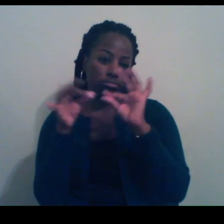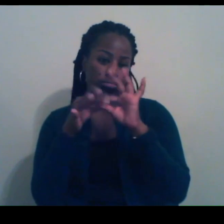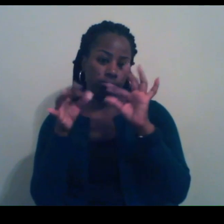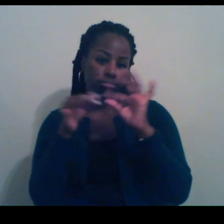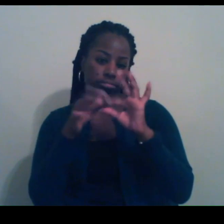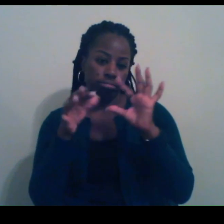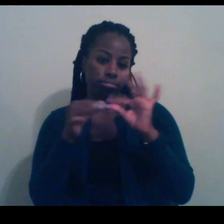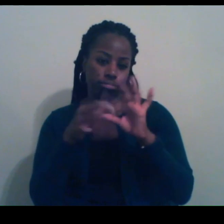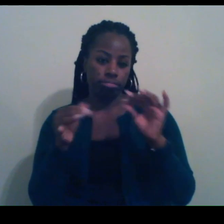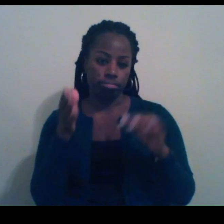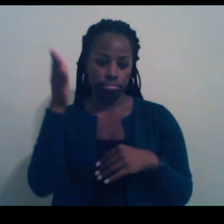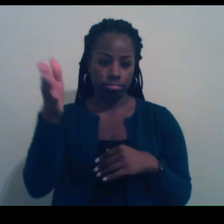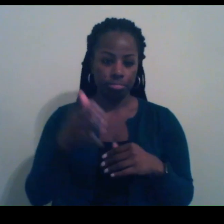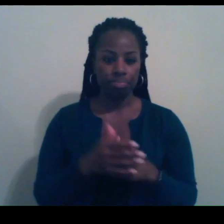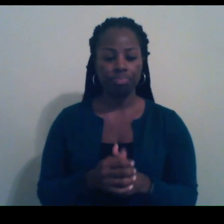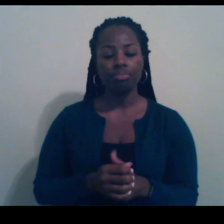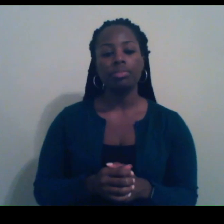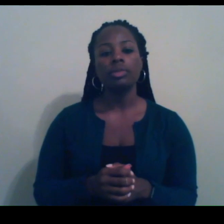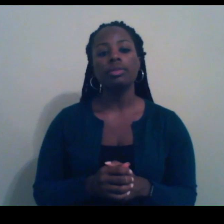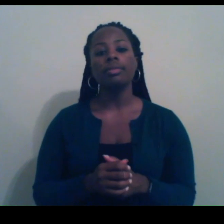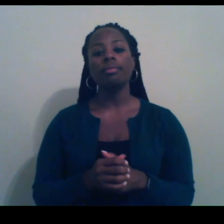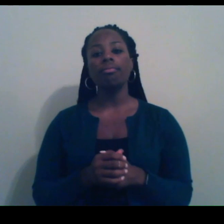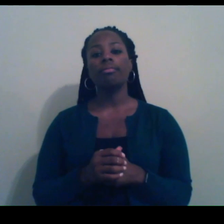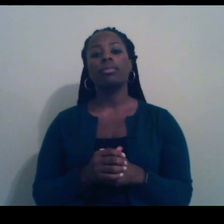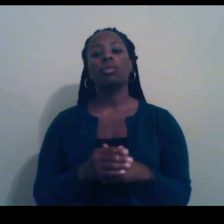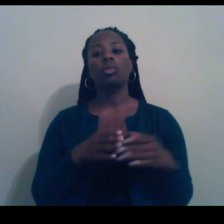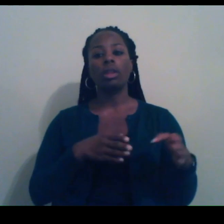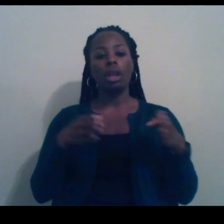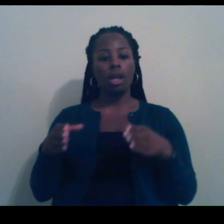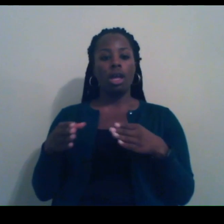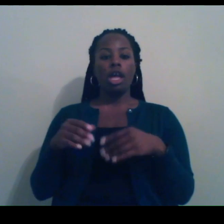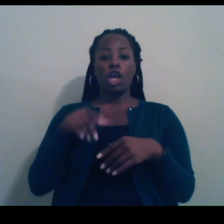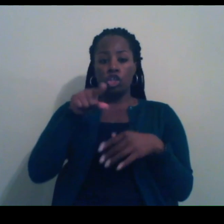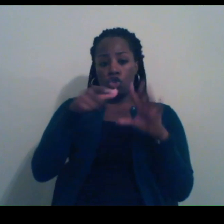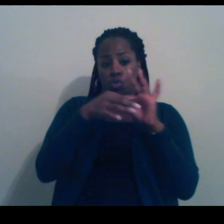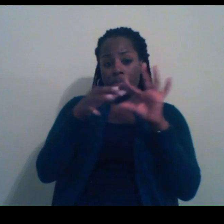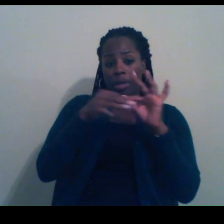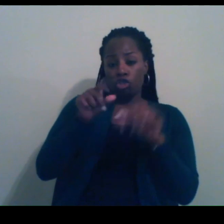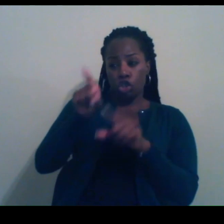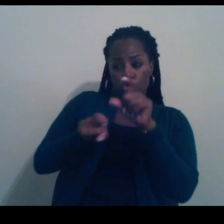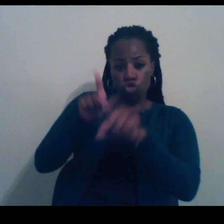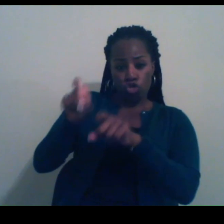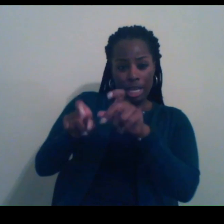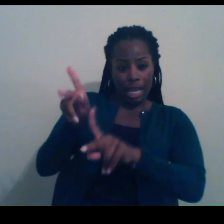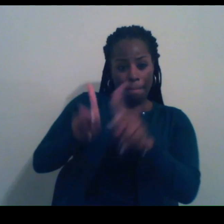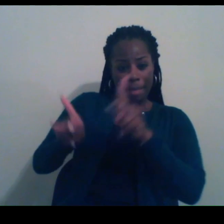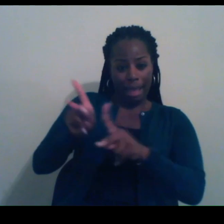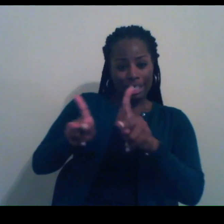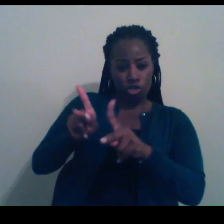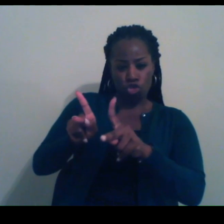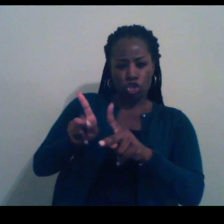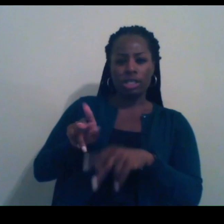screening passengers from Italy and South Korea what exactly would that screening look like is